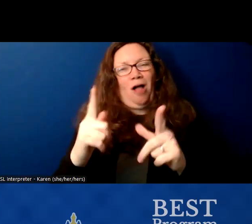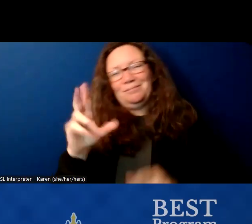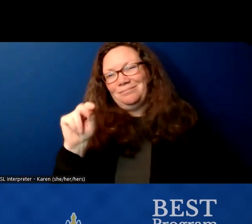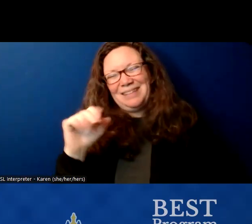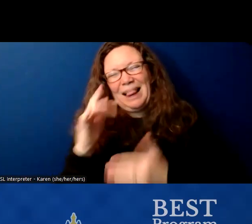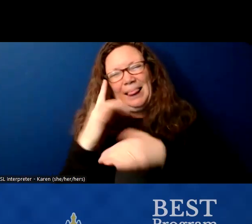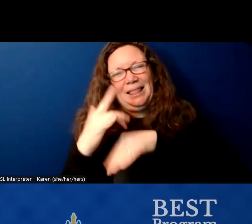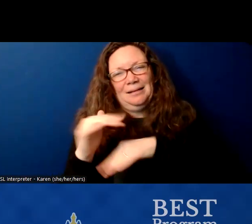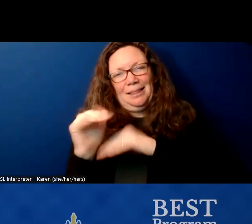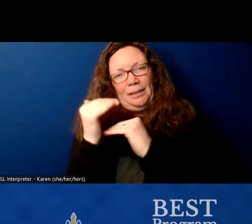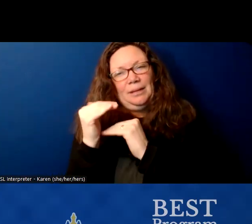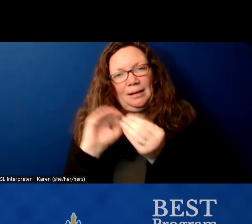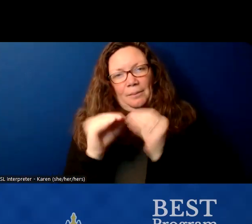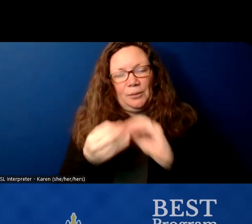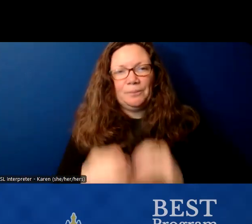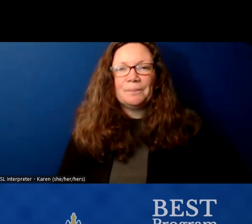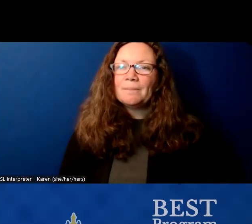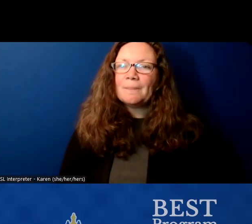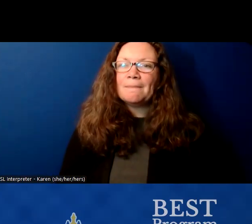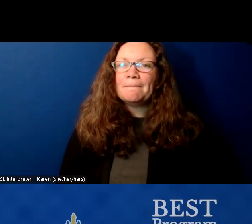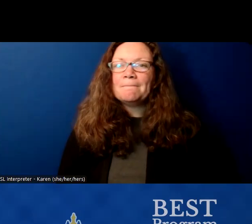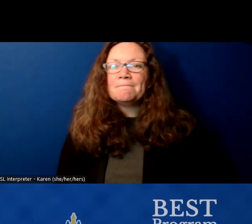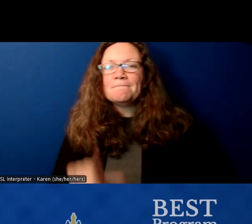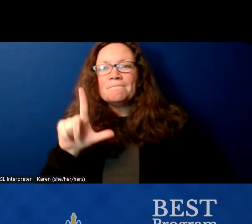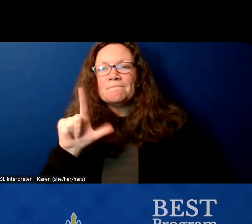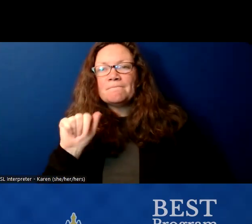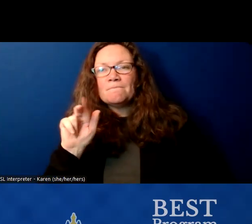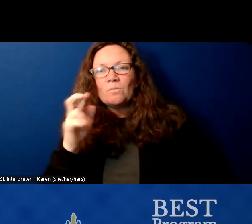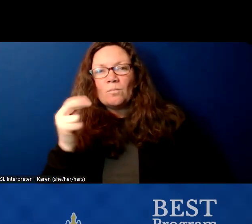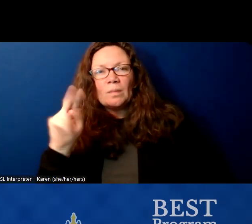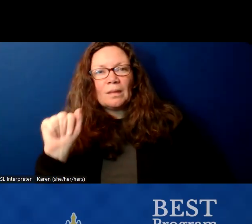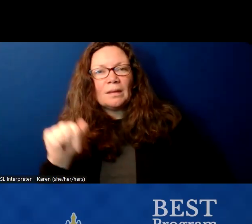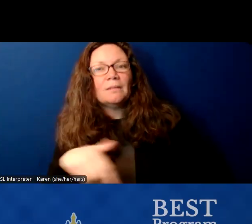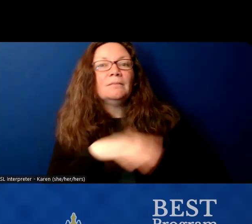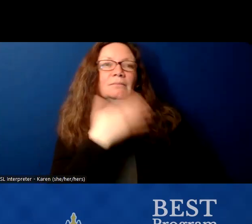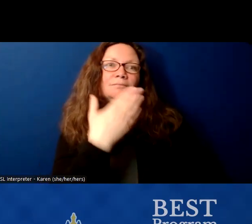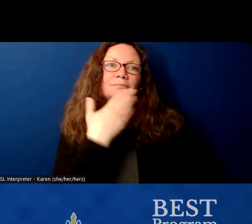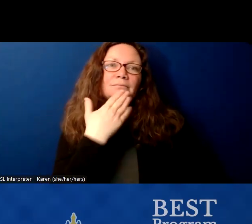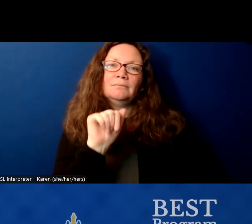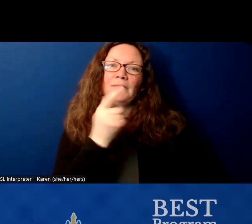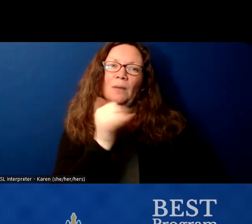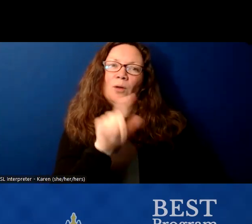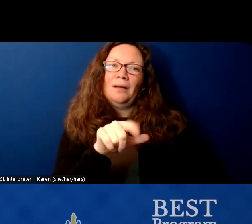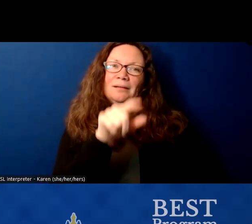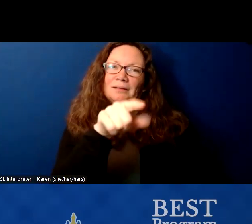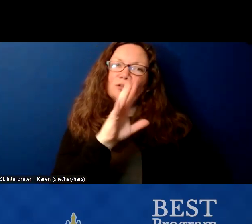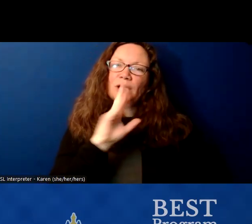Thank you. April. Just continuing at the same theme as April, this slide shows the instructor led trainings that will be available